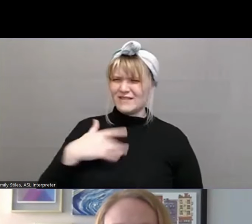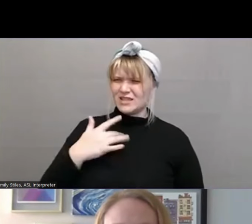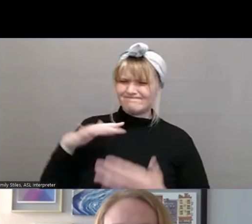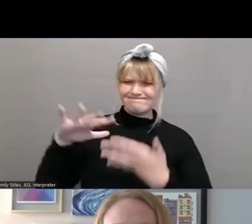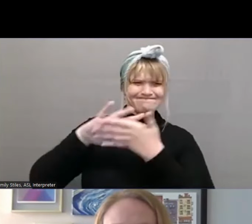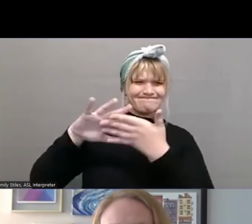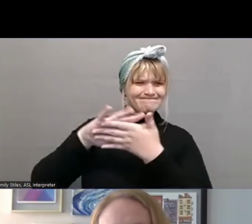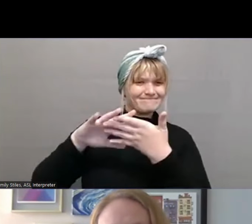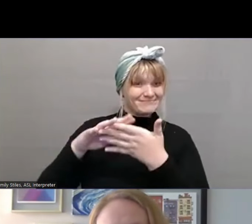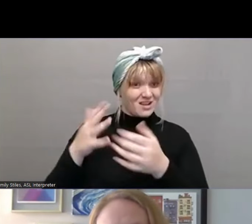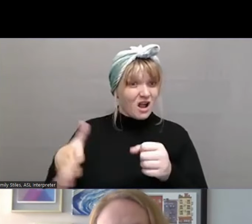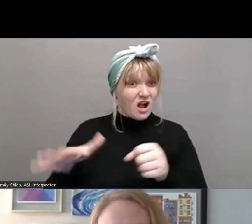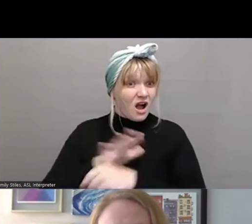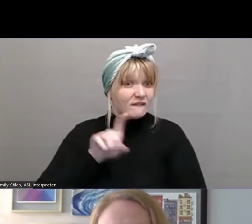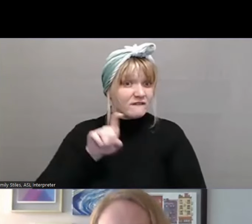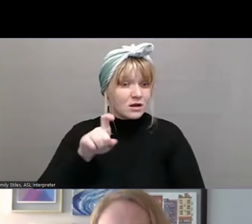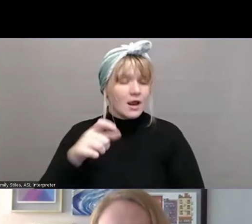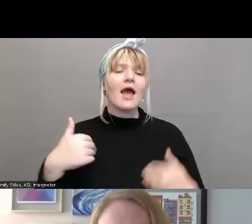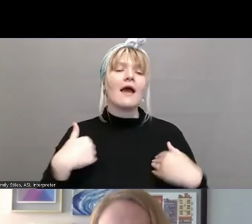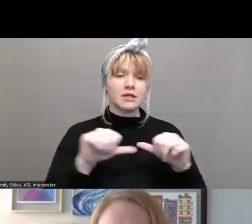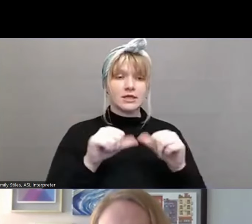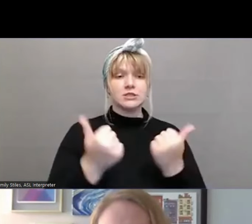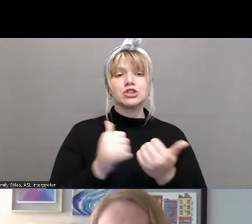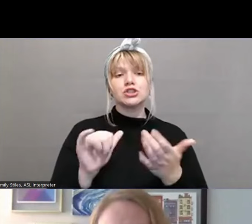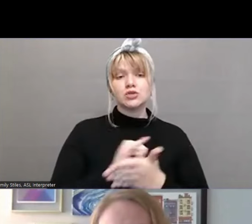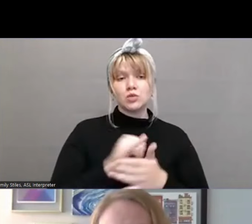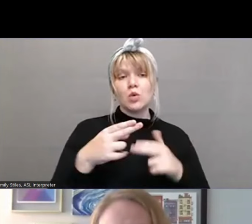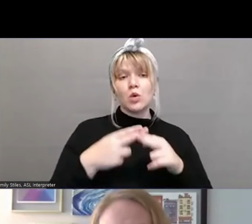is an agency in New York called Disability Rights New York.